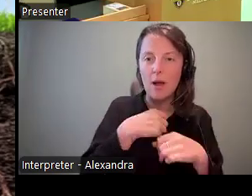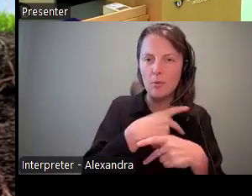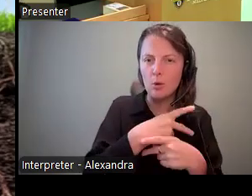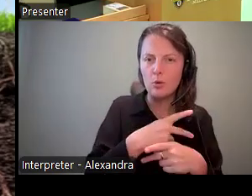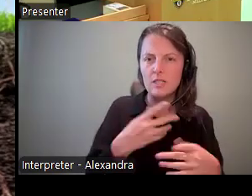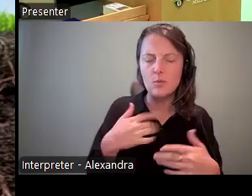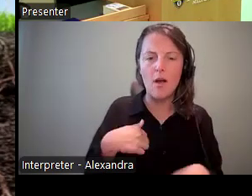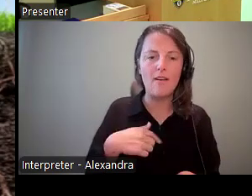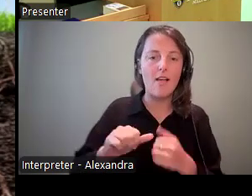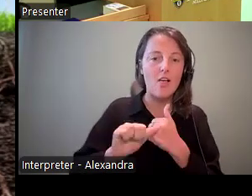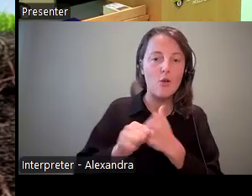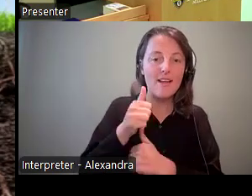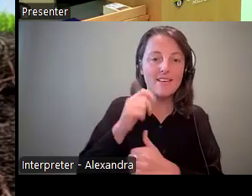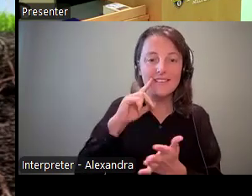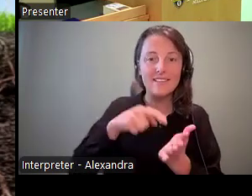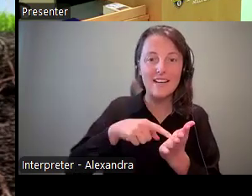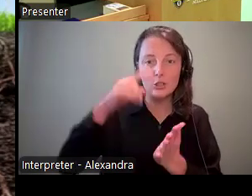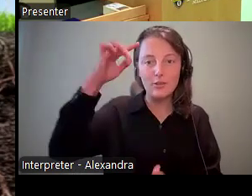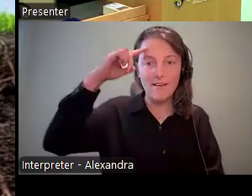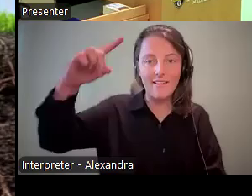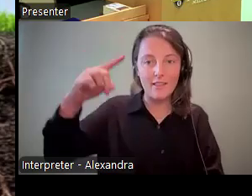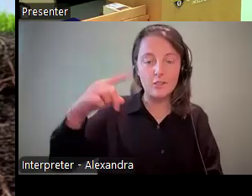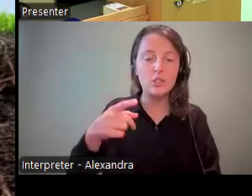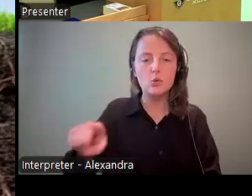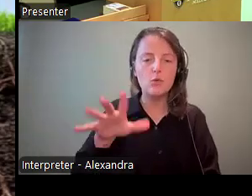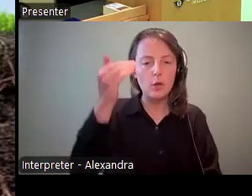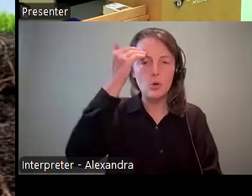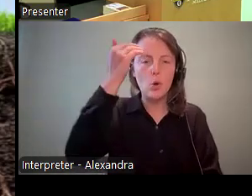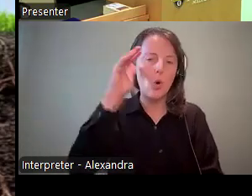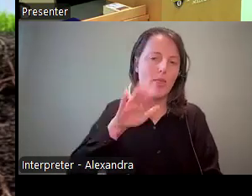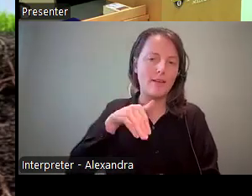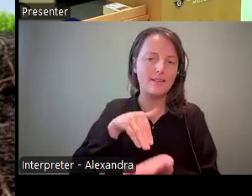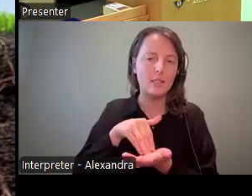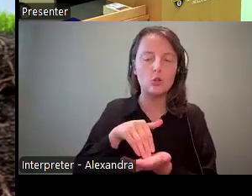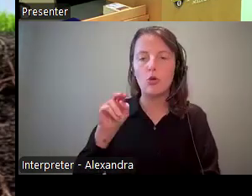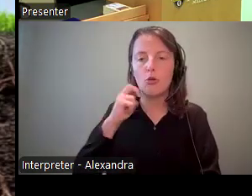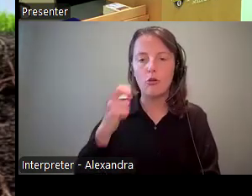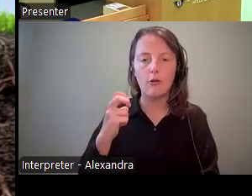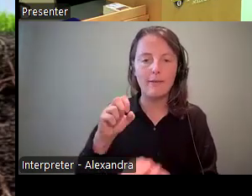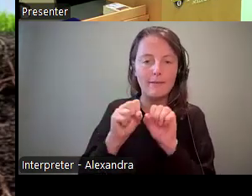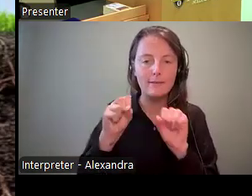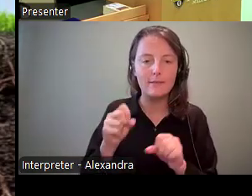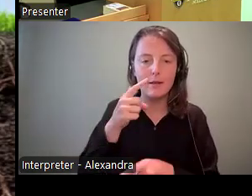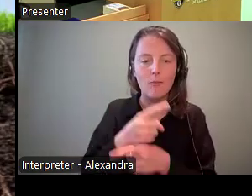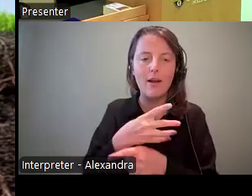You all know about the central nervous system and you all know I'm sure that uh uh the sympathetic